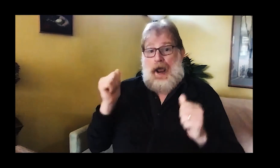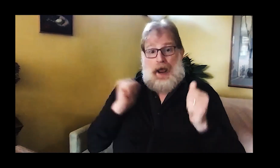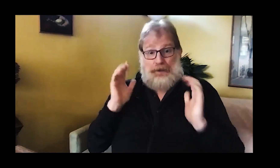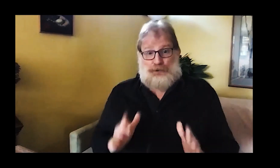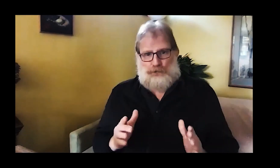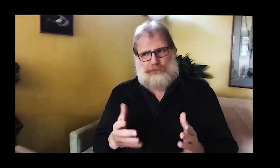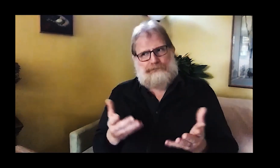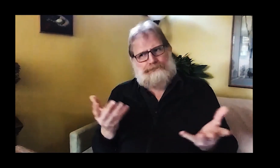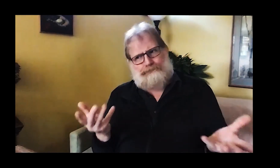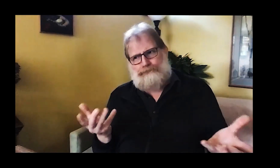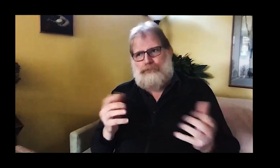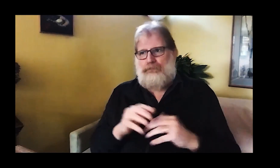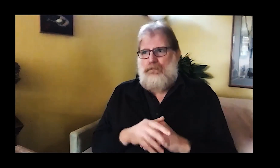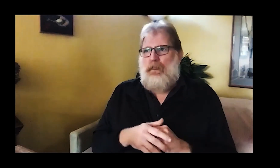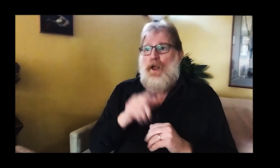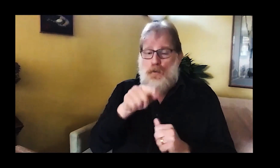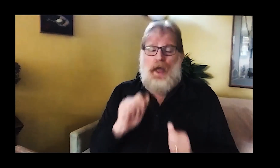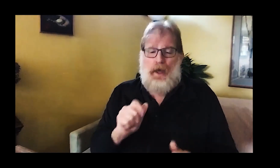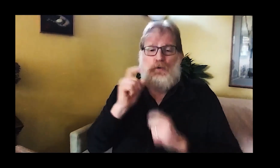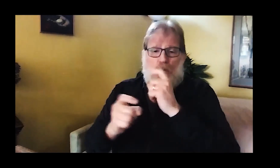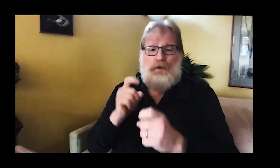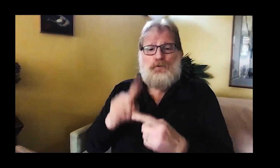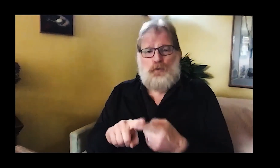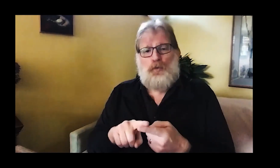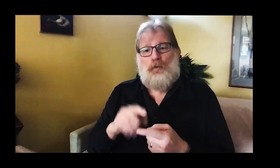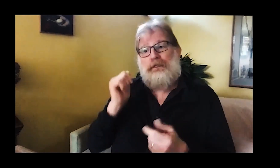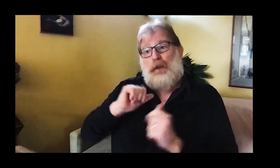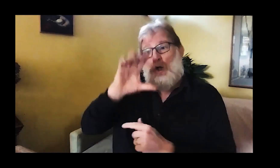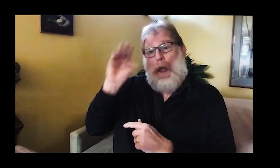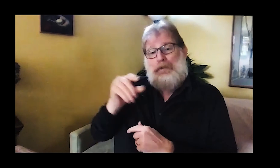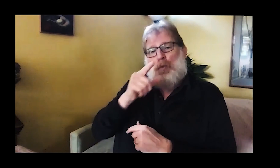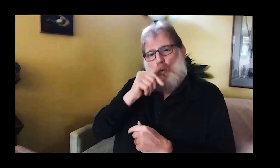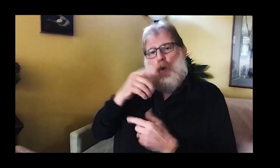Actors on the other hand, you can make donations to theater companies